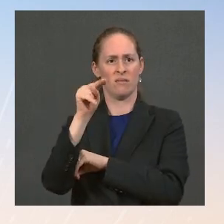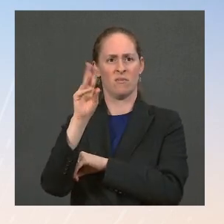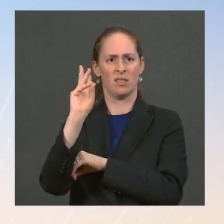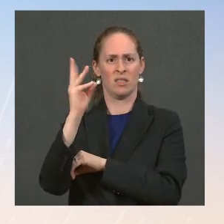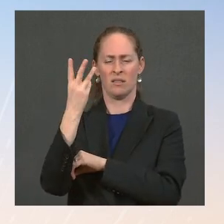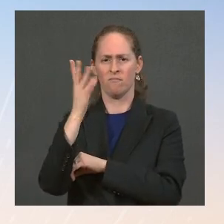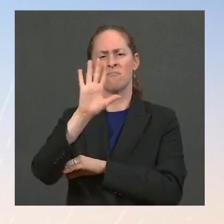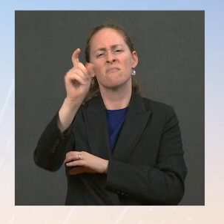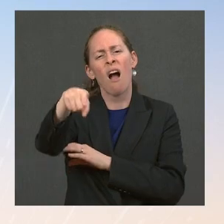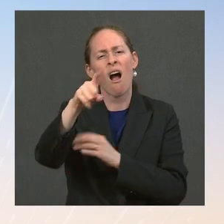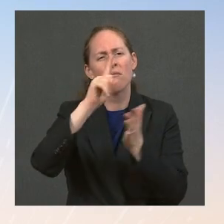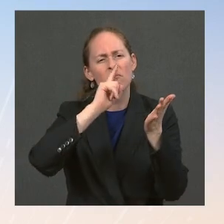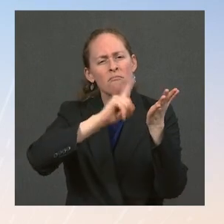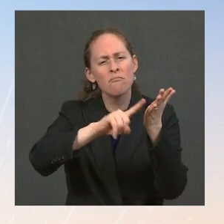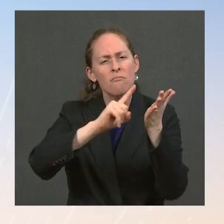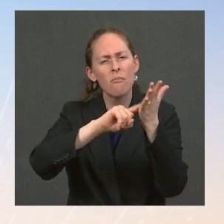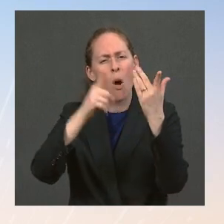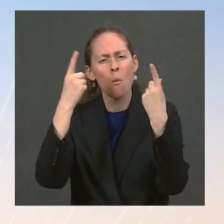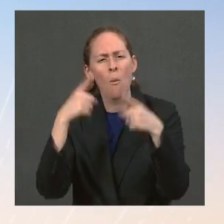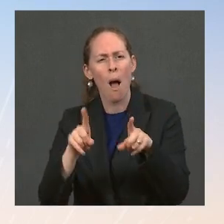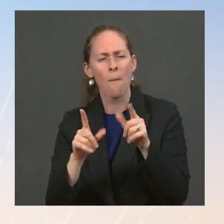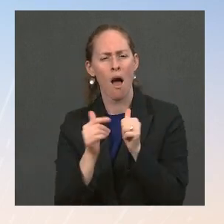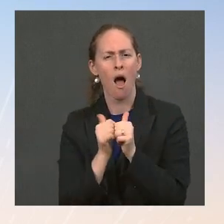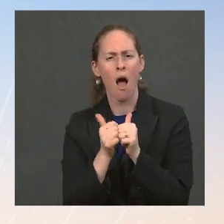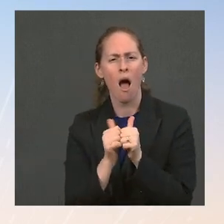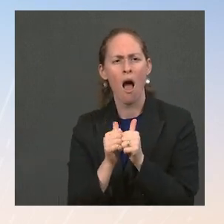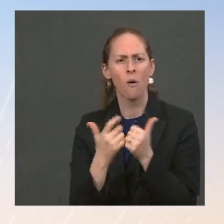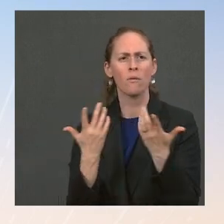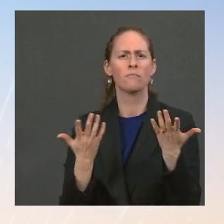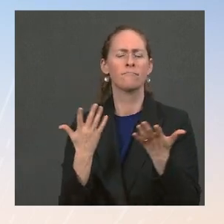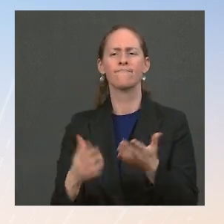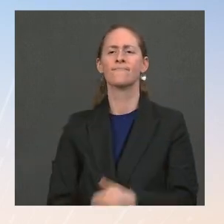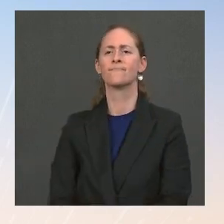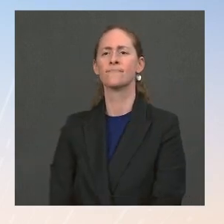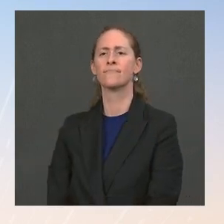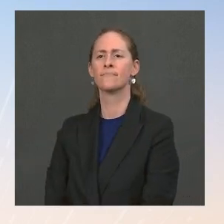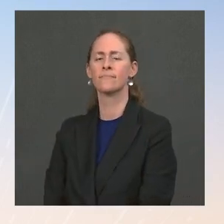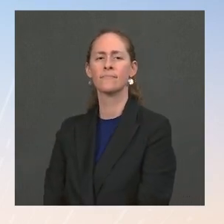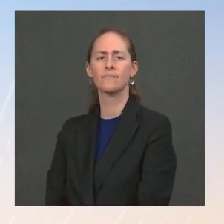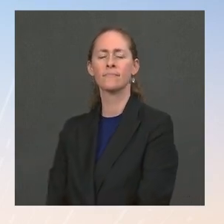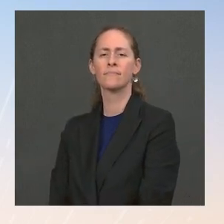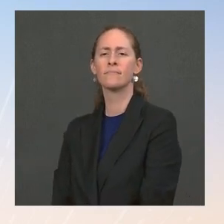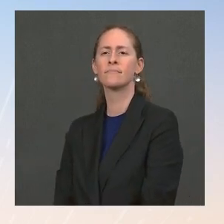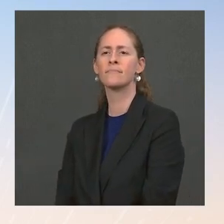And, you know, that's important context here as well. Go ahead, Jen. The Press: Thanks.